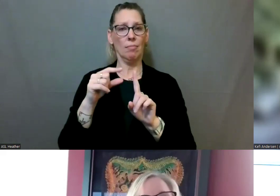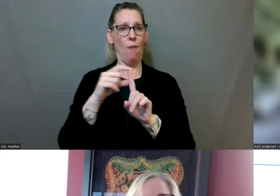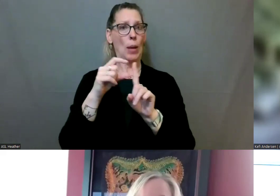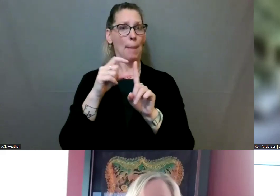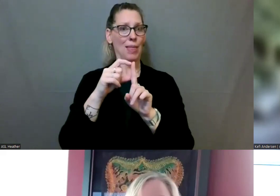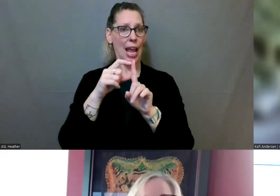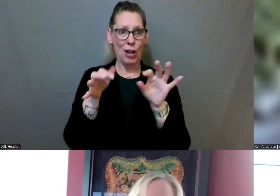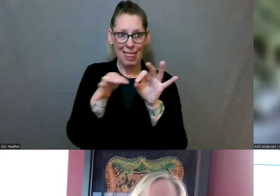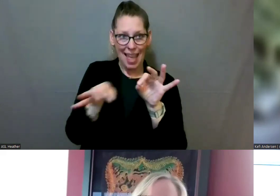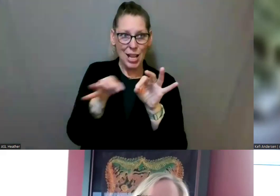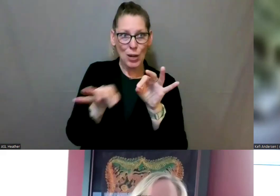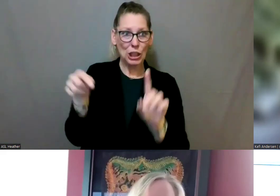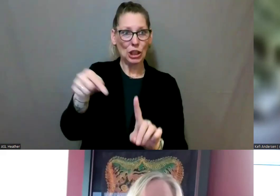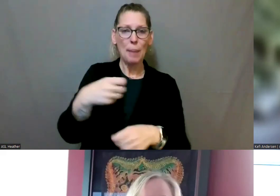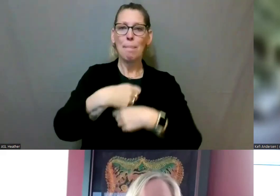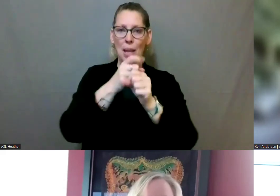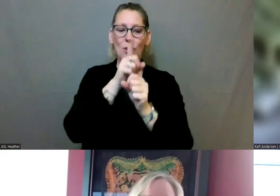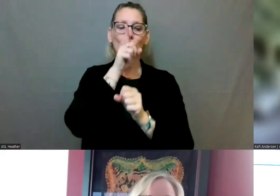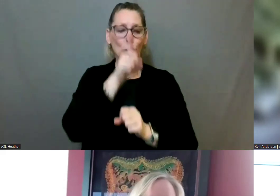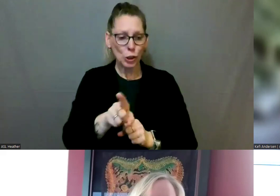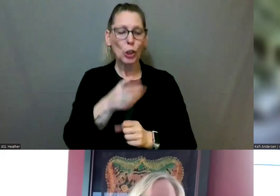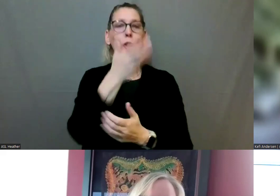you know, so making sure that we have really good access.